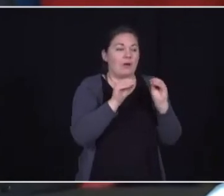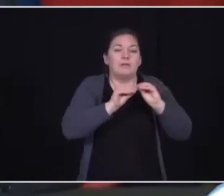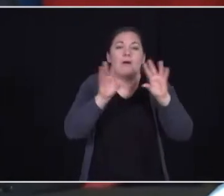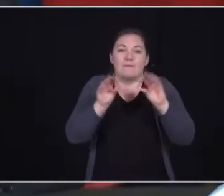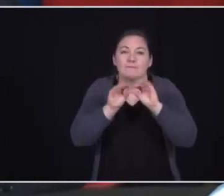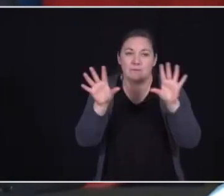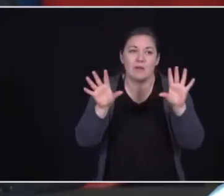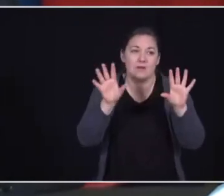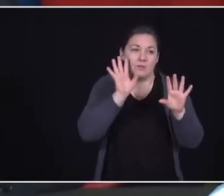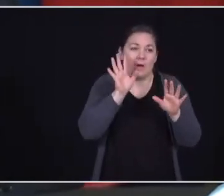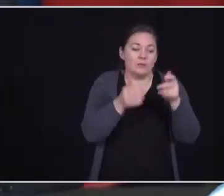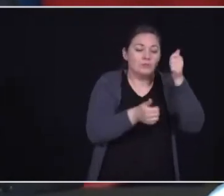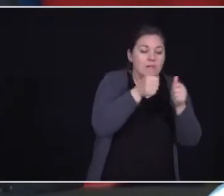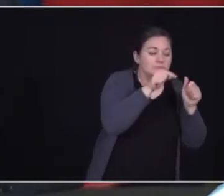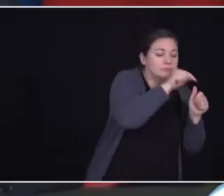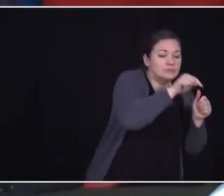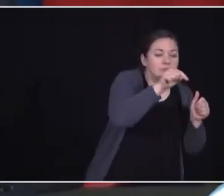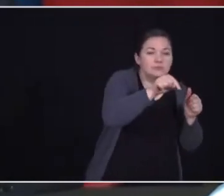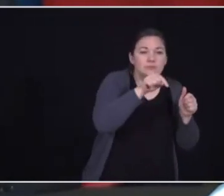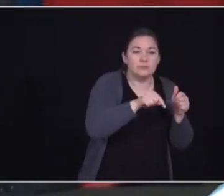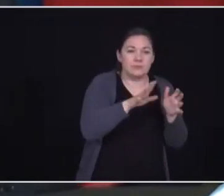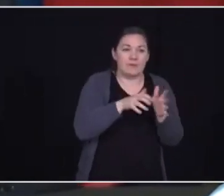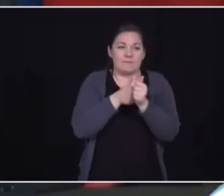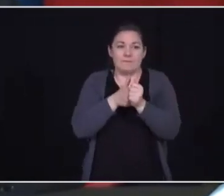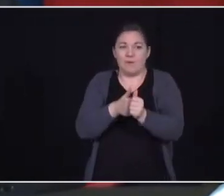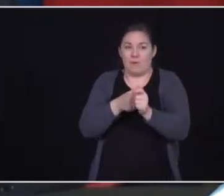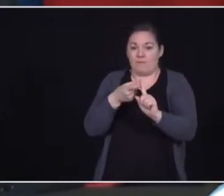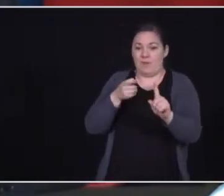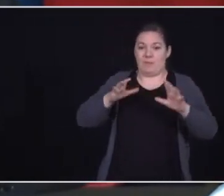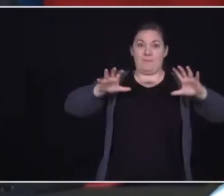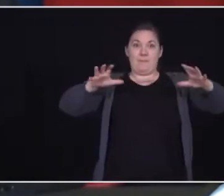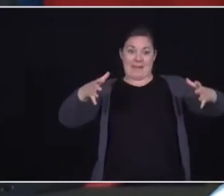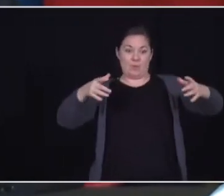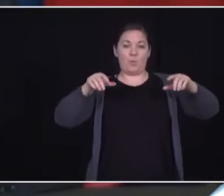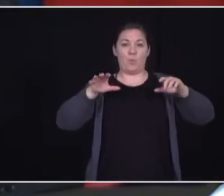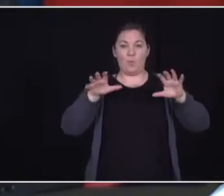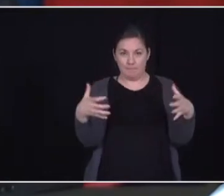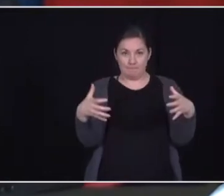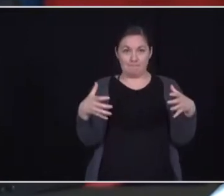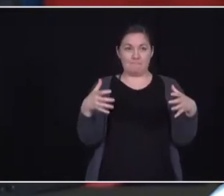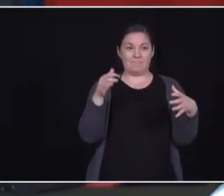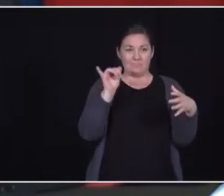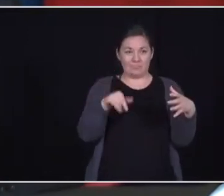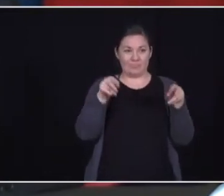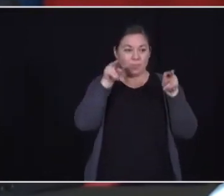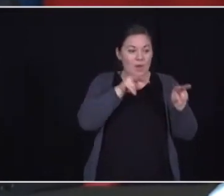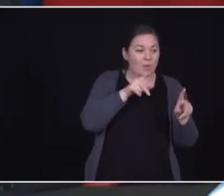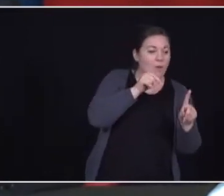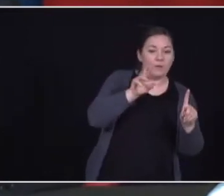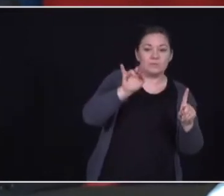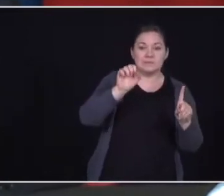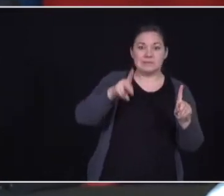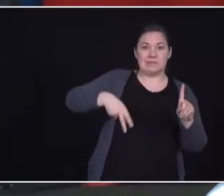be further clarification of all of the different groups, based upon the discussions that we have, flowing